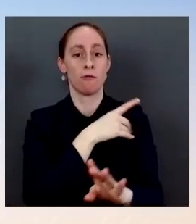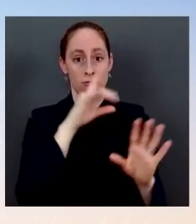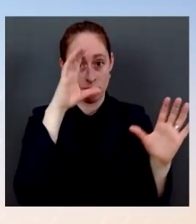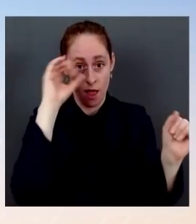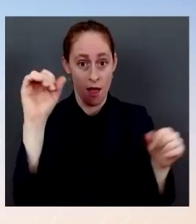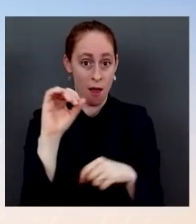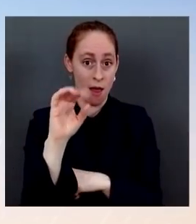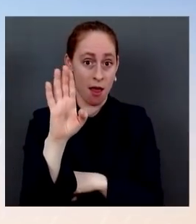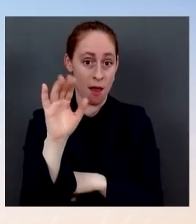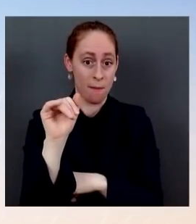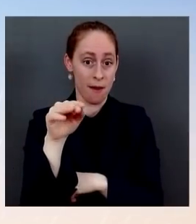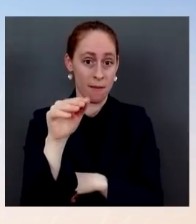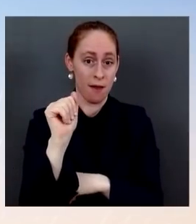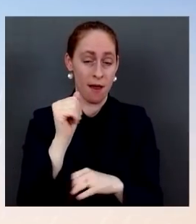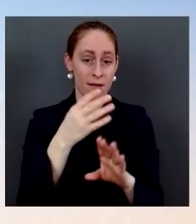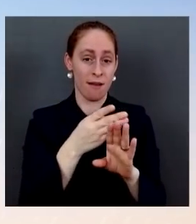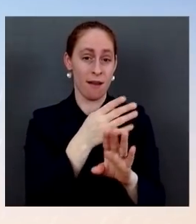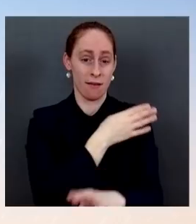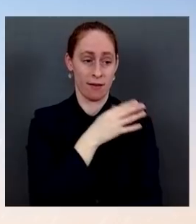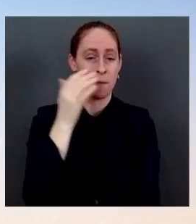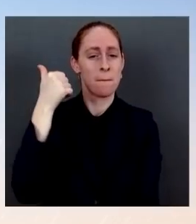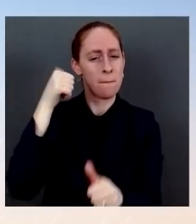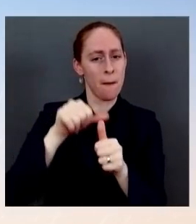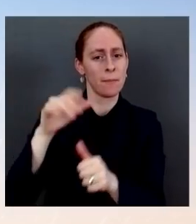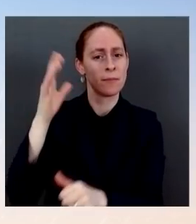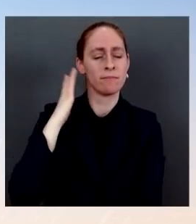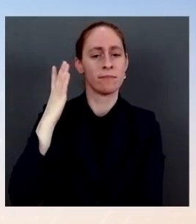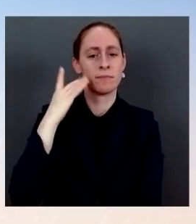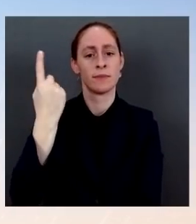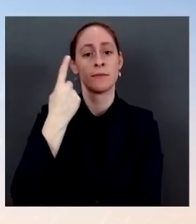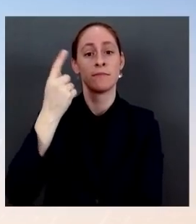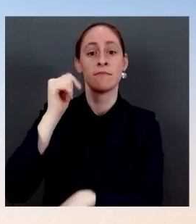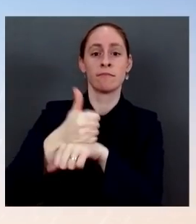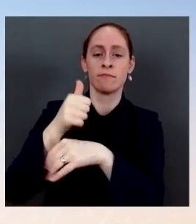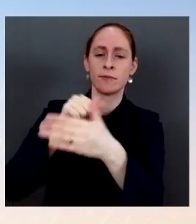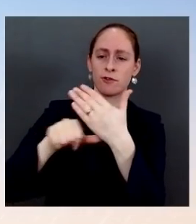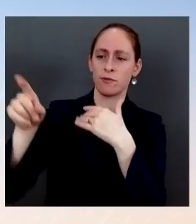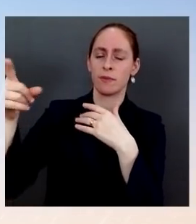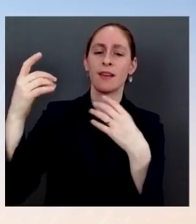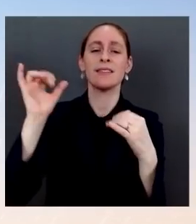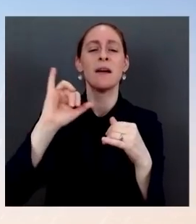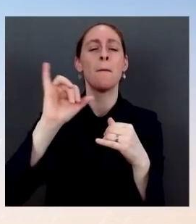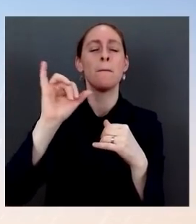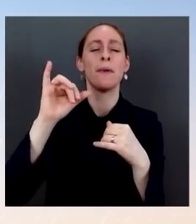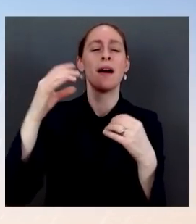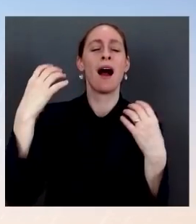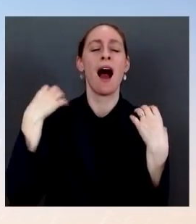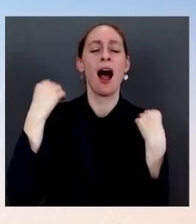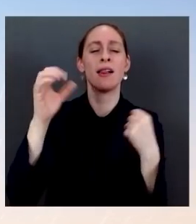in the creation of this new website? Ms. Psaki: Well, let me -- I don't know all the staffing particulars about the creation of the website.